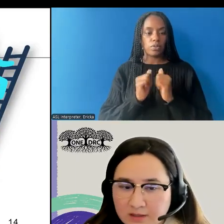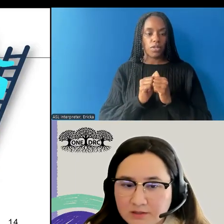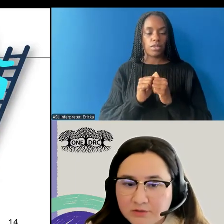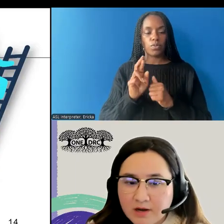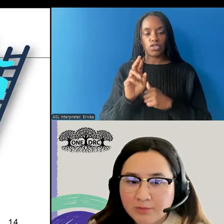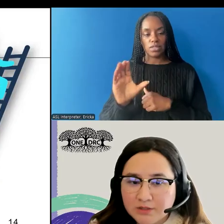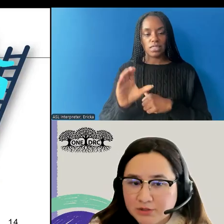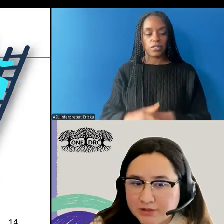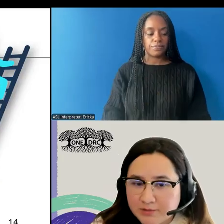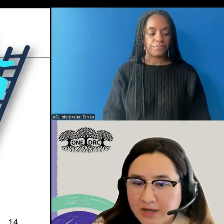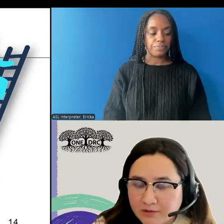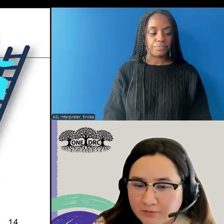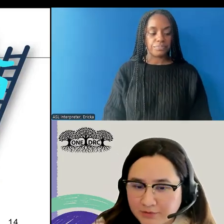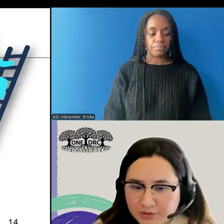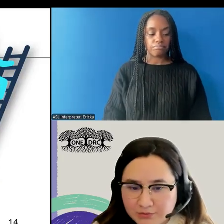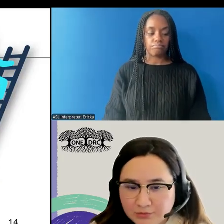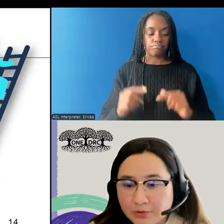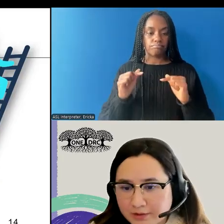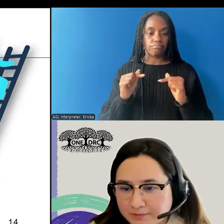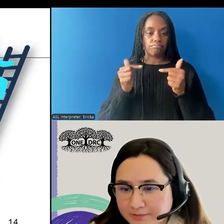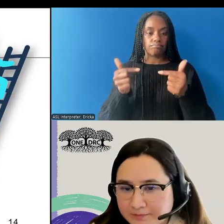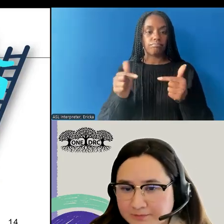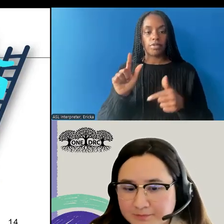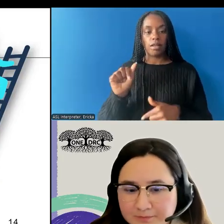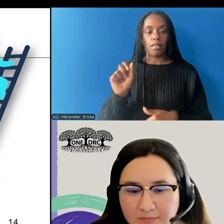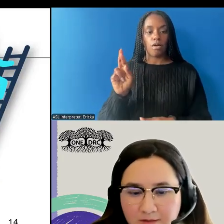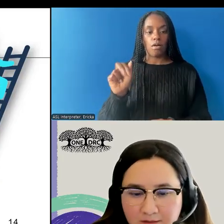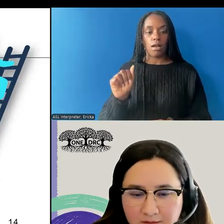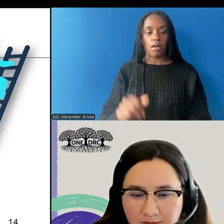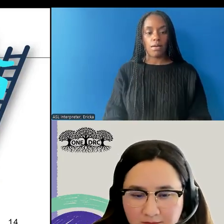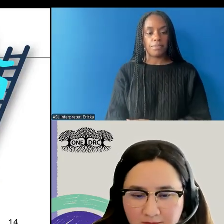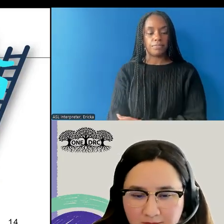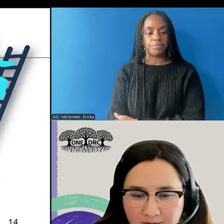And so now I'm going to turn it back over to Laura. Thank you Rachelly.